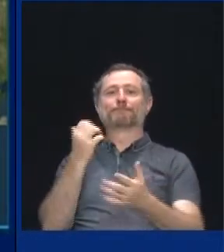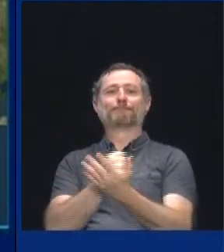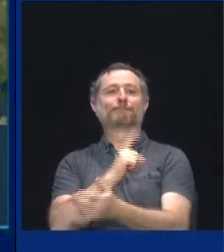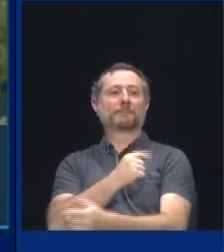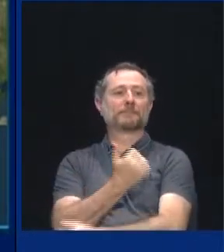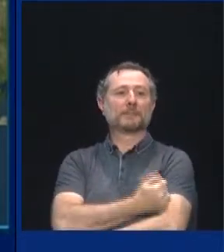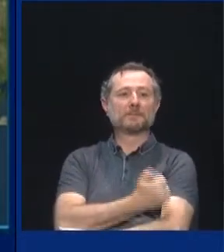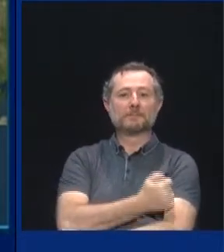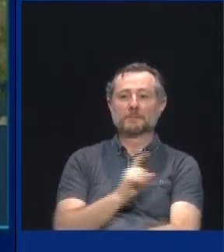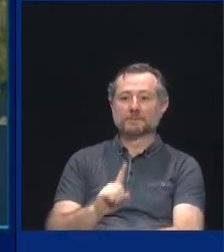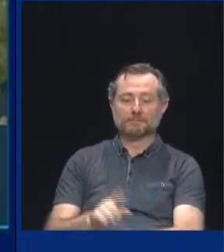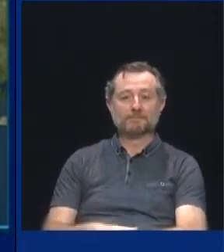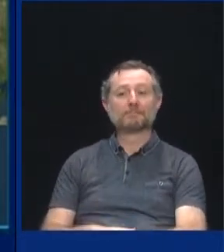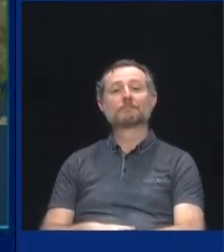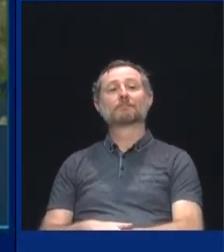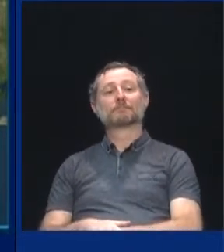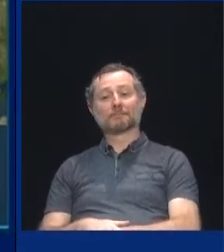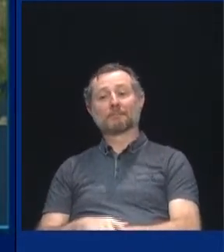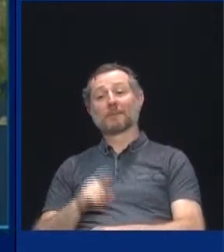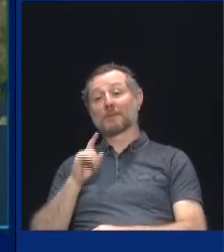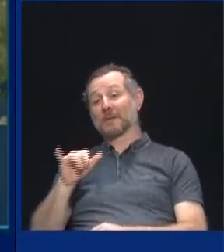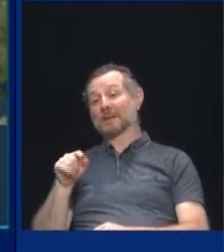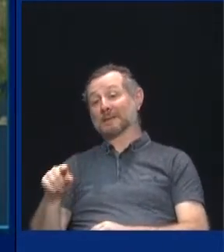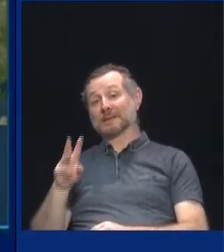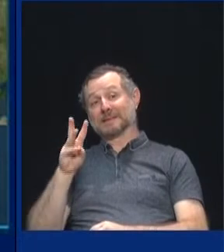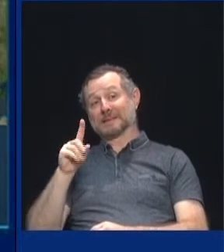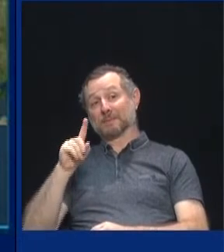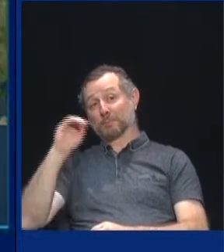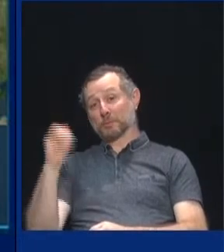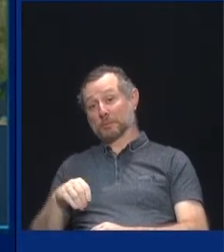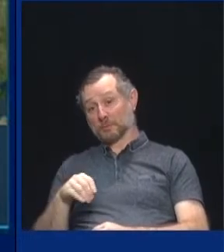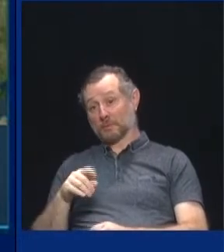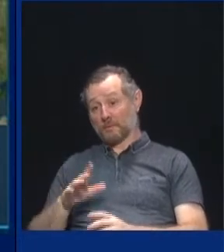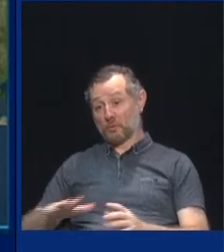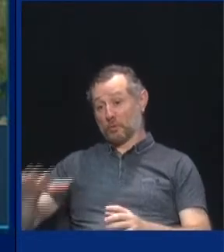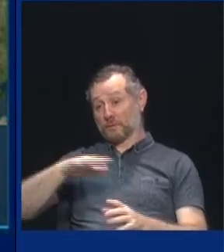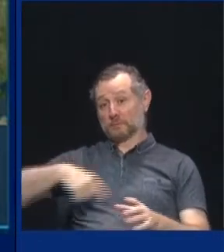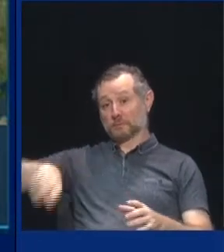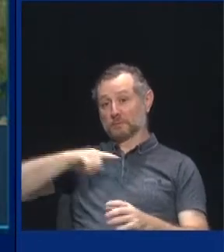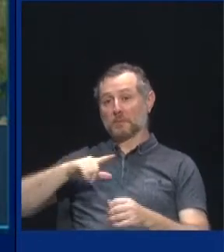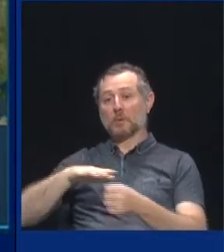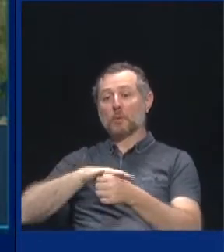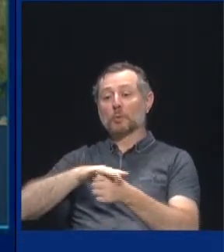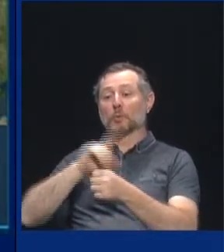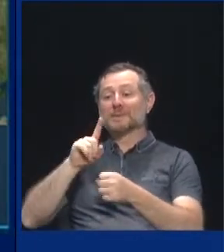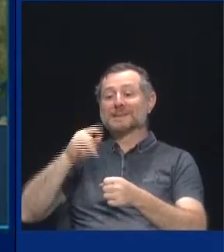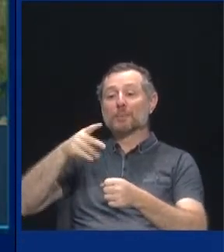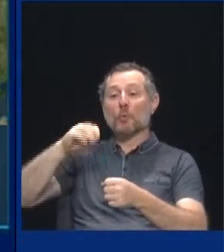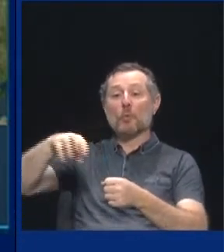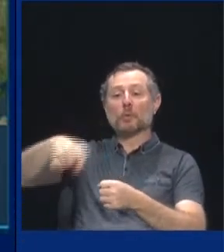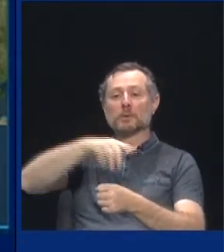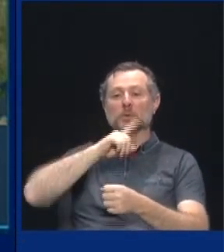TENDS TO BE COMMUNITIES WITH LESS ACCESS TO HEALTH CARE.